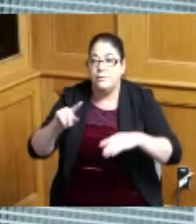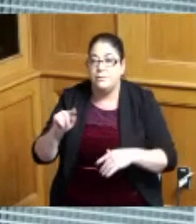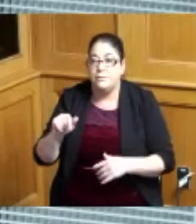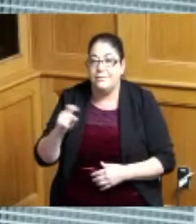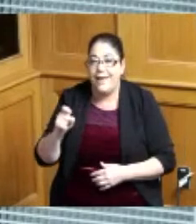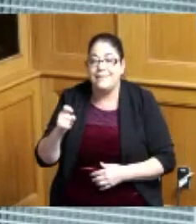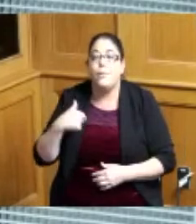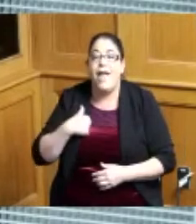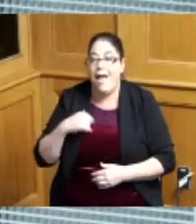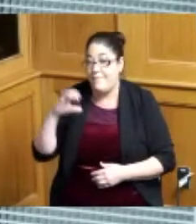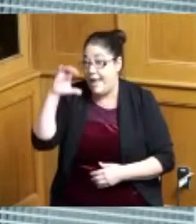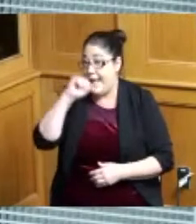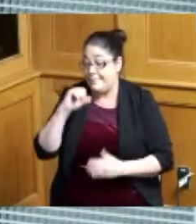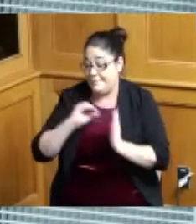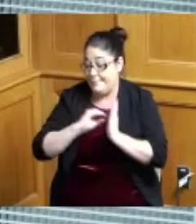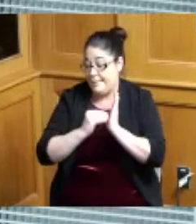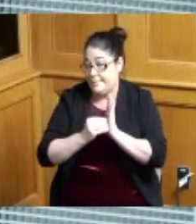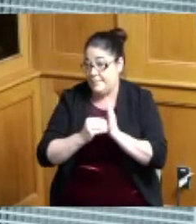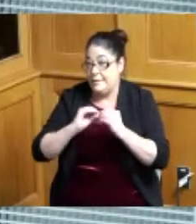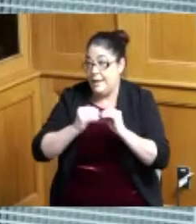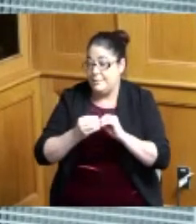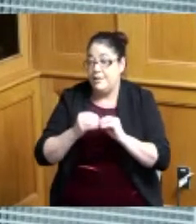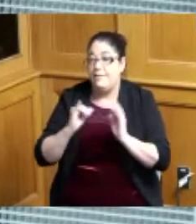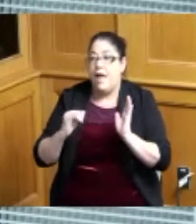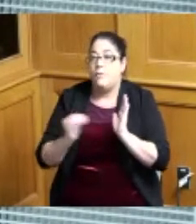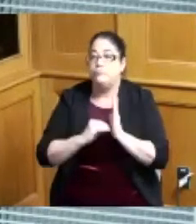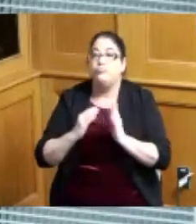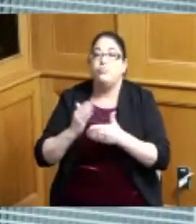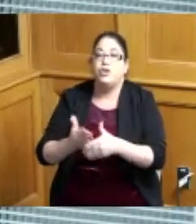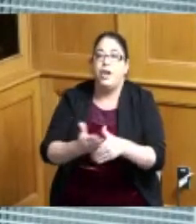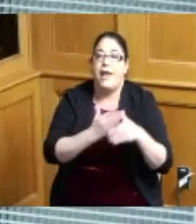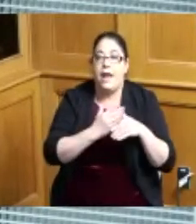that we've used in the calculations that have been shared but this will finalize those amounts